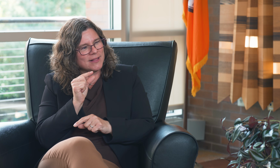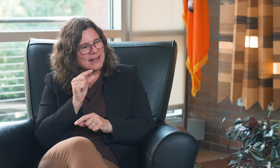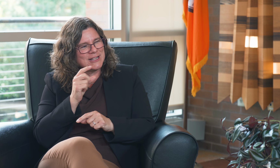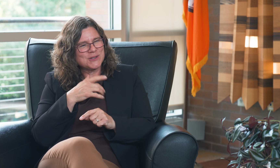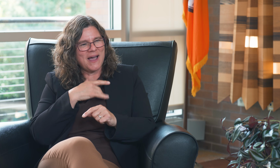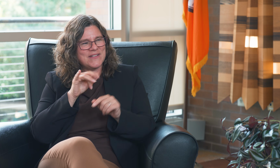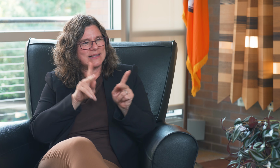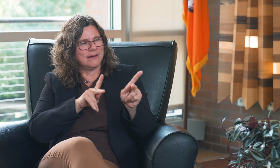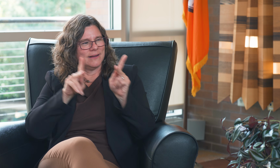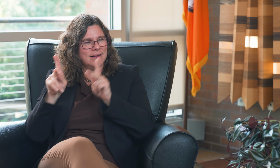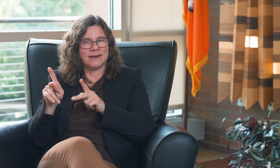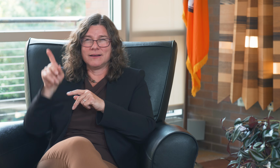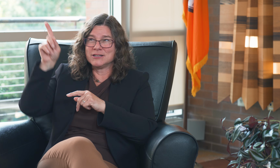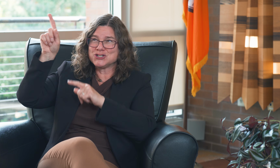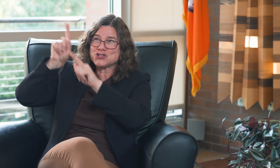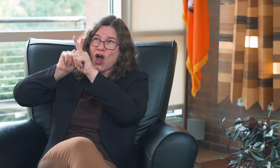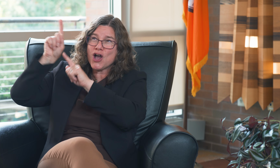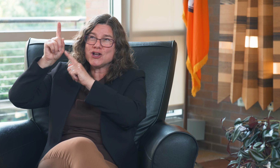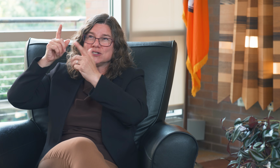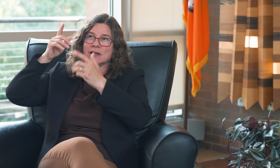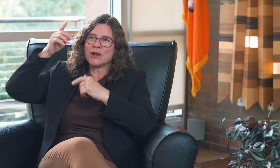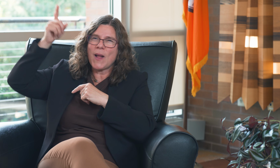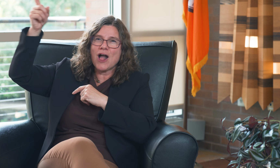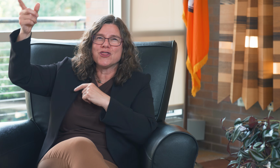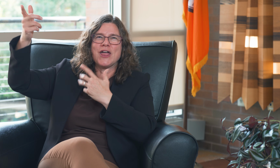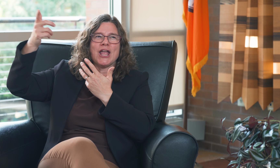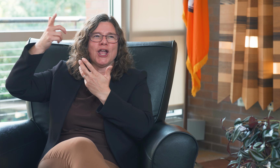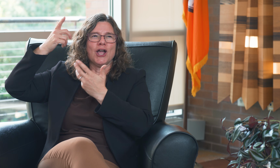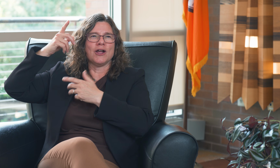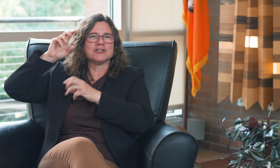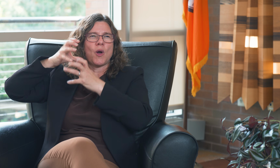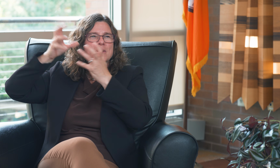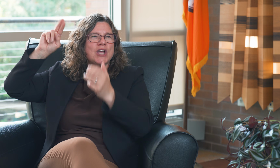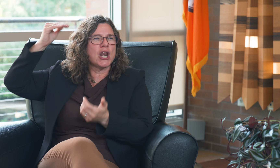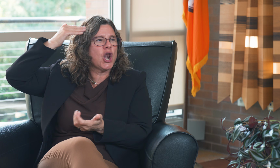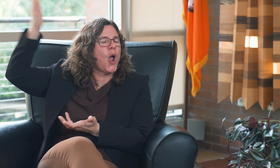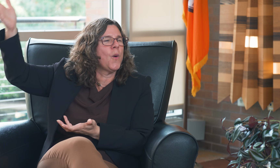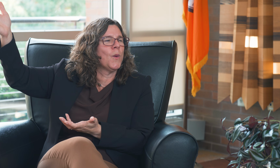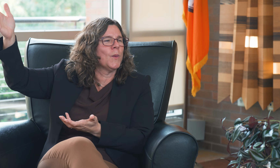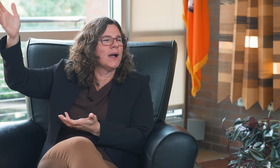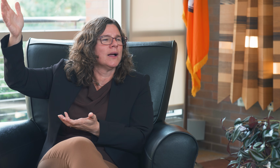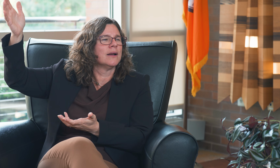There's such a big impact, but from something so small. But now you think about the stars.